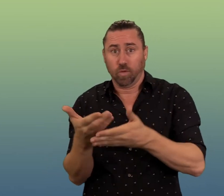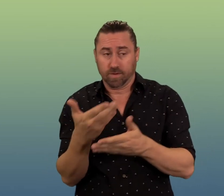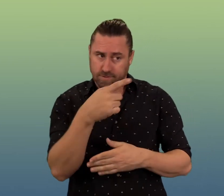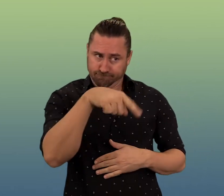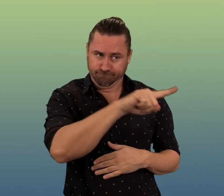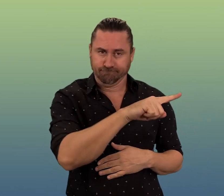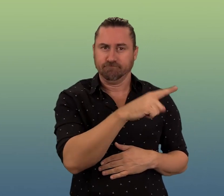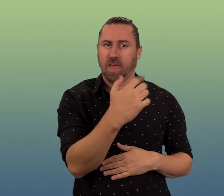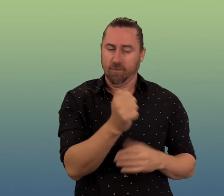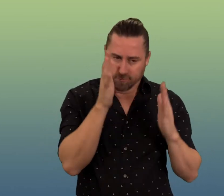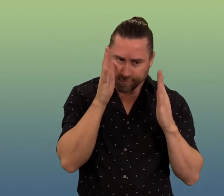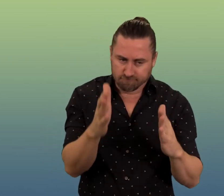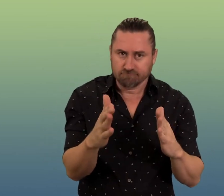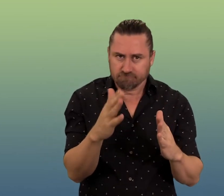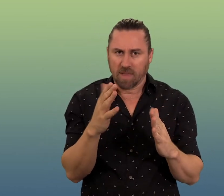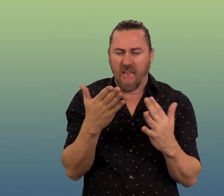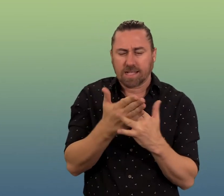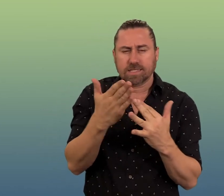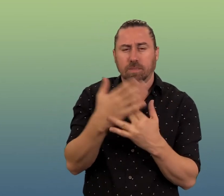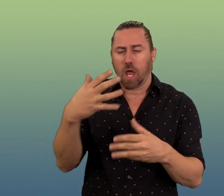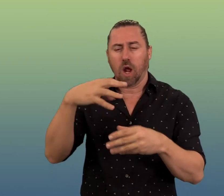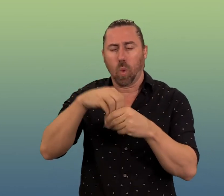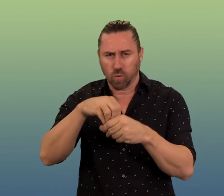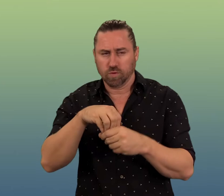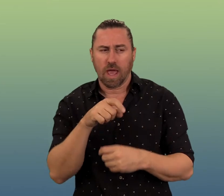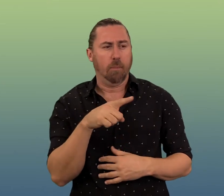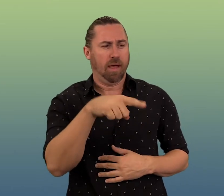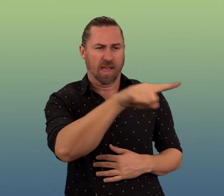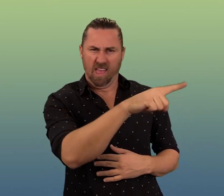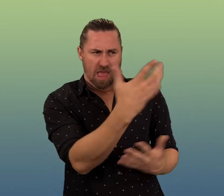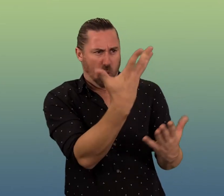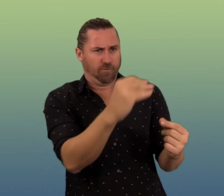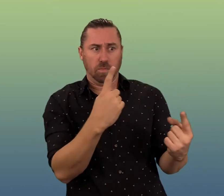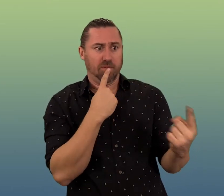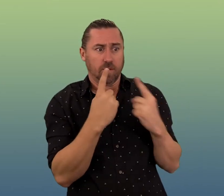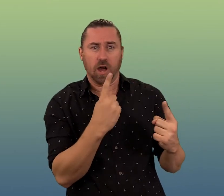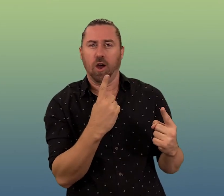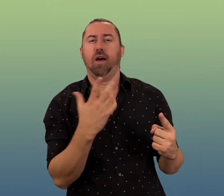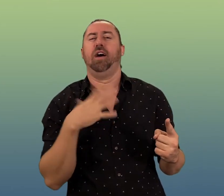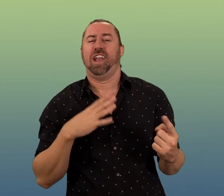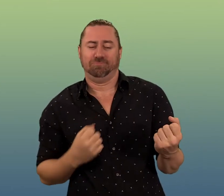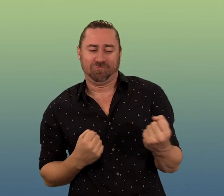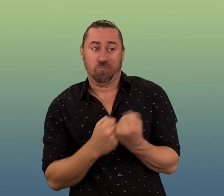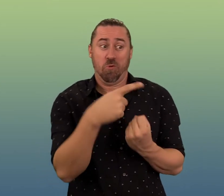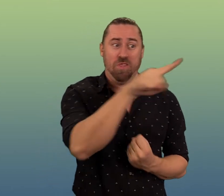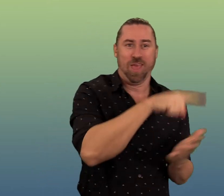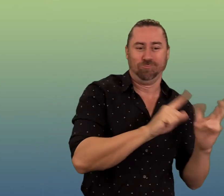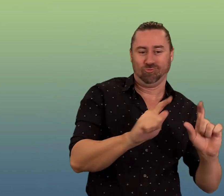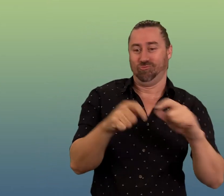are committed to accessibility and inclusion however they need the following support to deliver on this commitment.